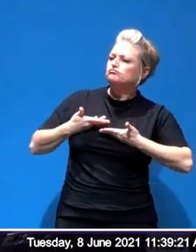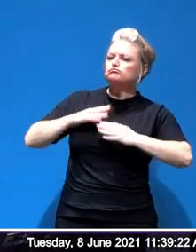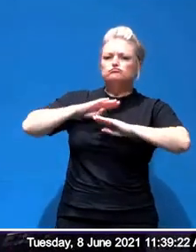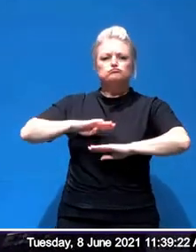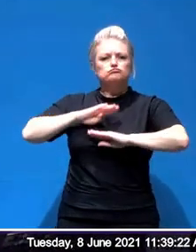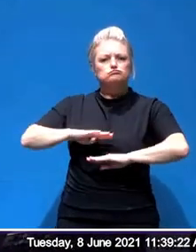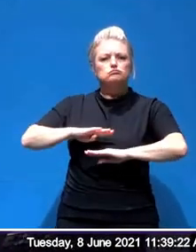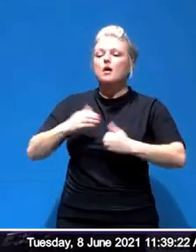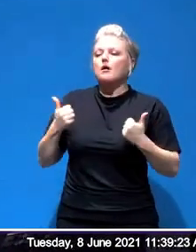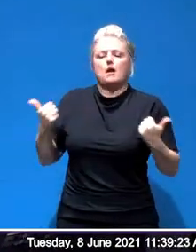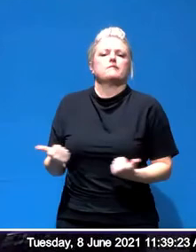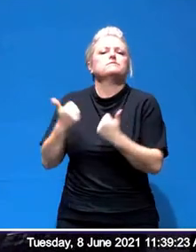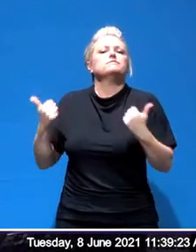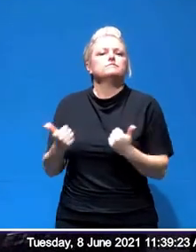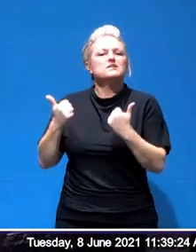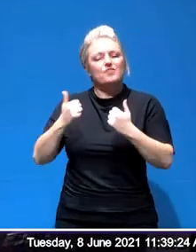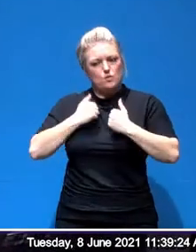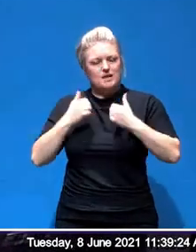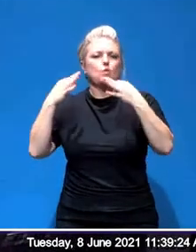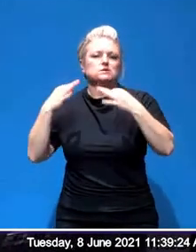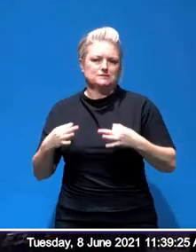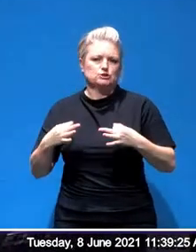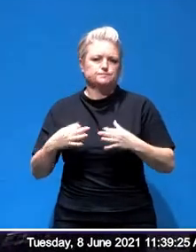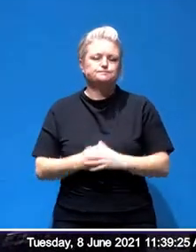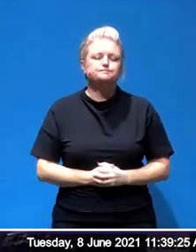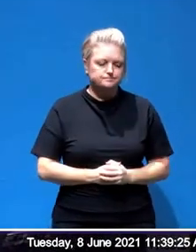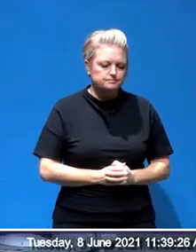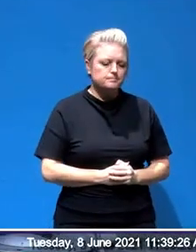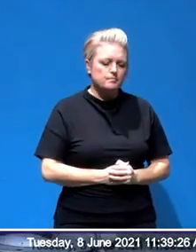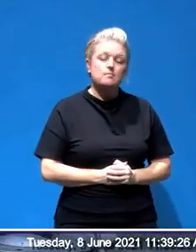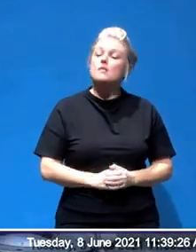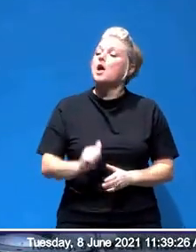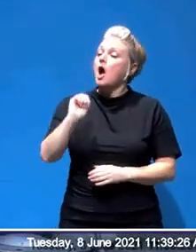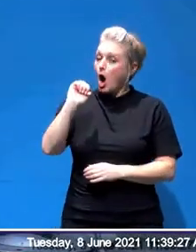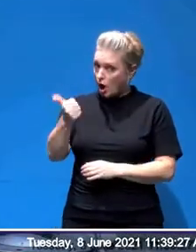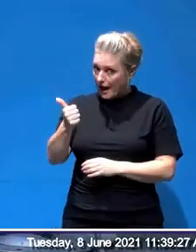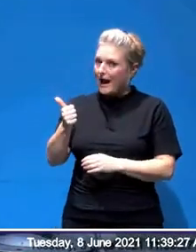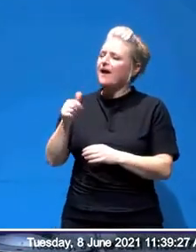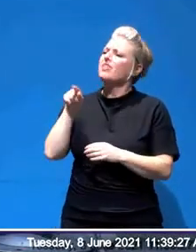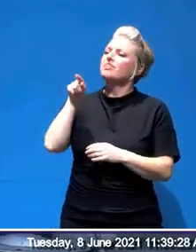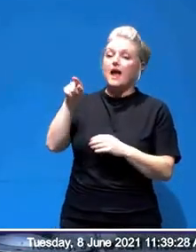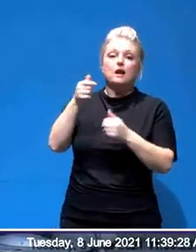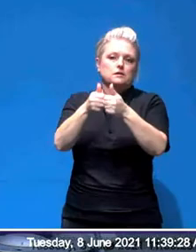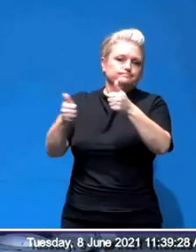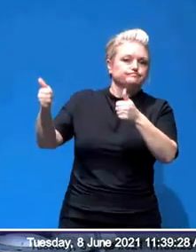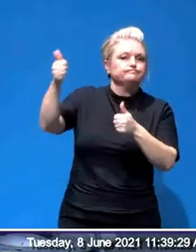But that was our choice. Ms Kirkby also says that she regularly called and met with you